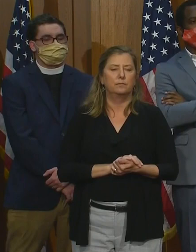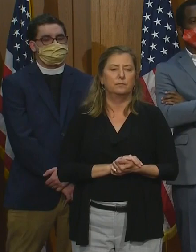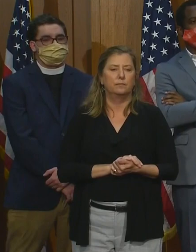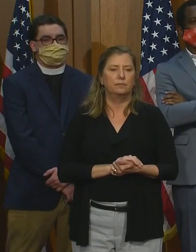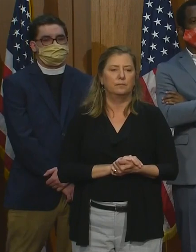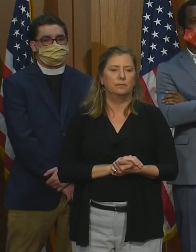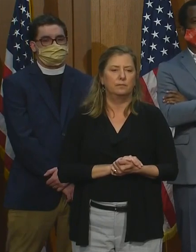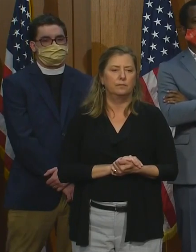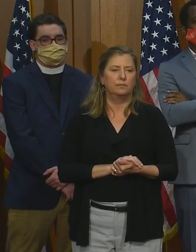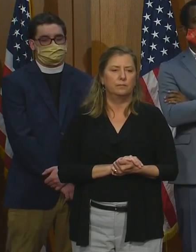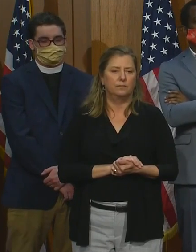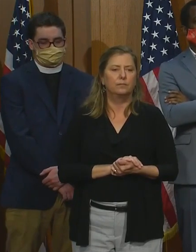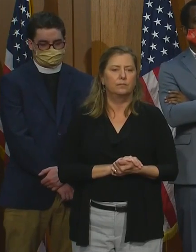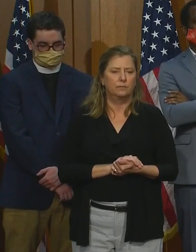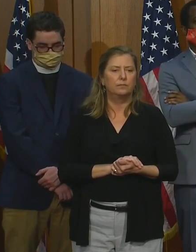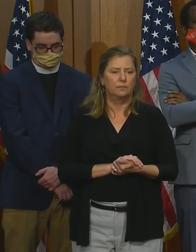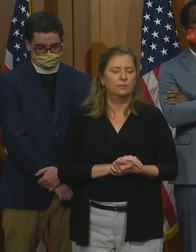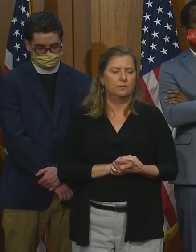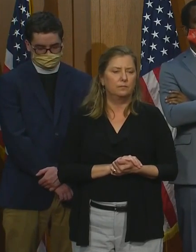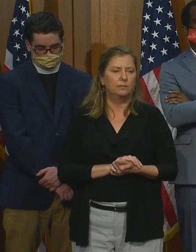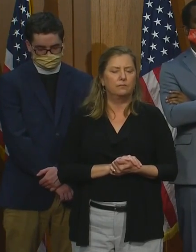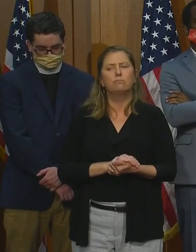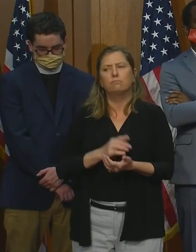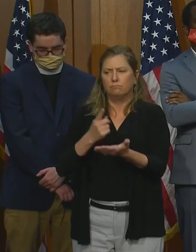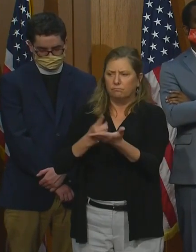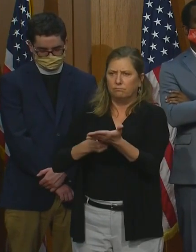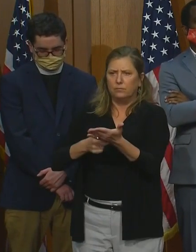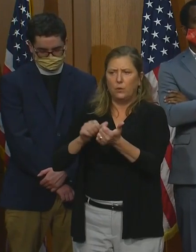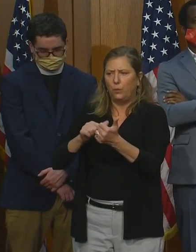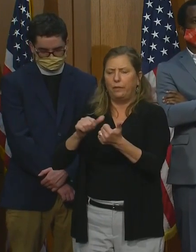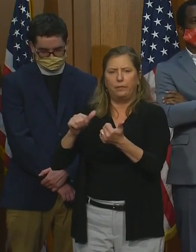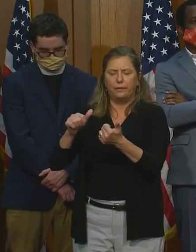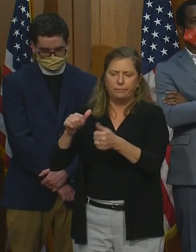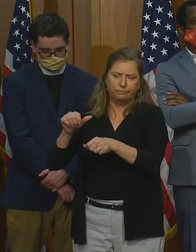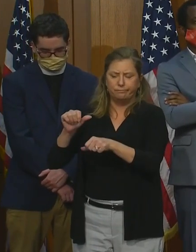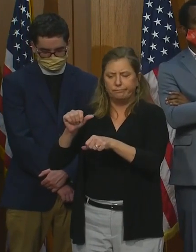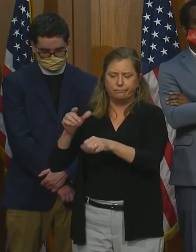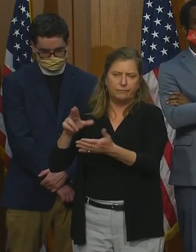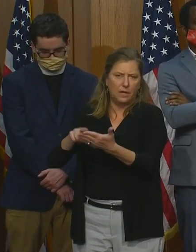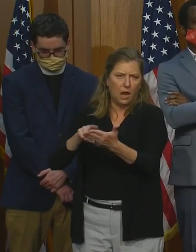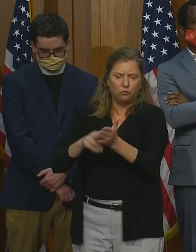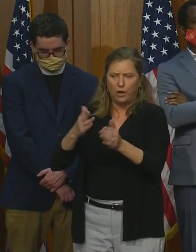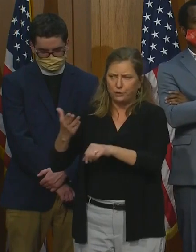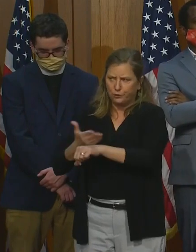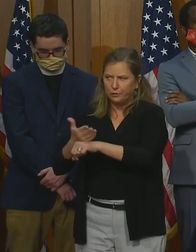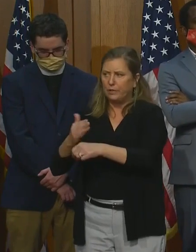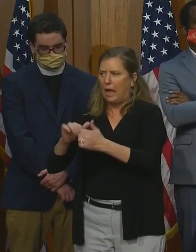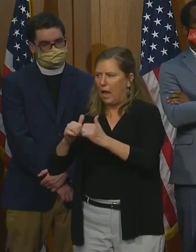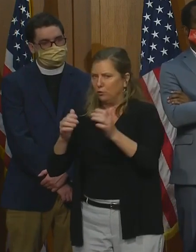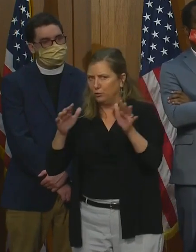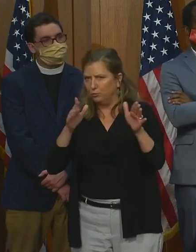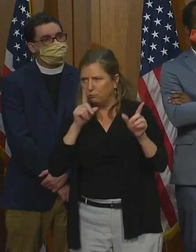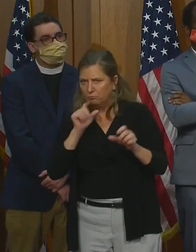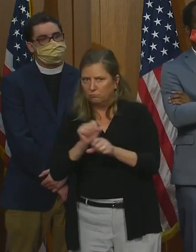THE MONUMENT THE FIRST STEP IS TO- TO TALK WITH OUR